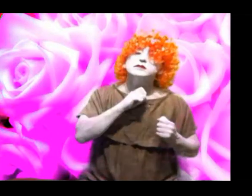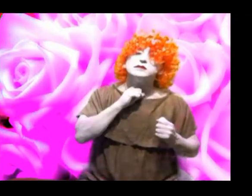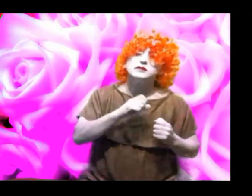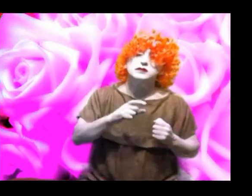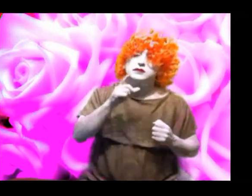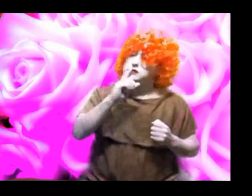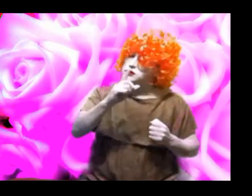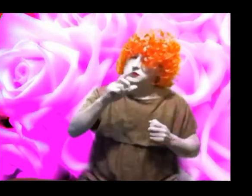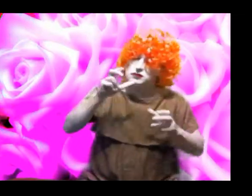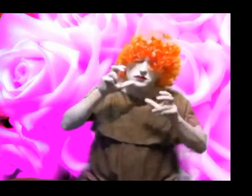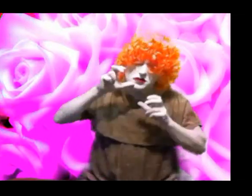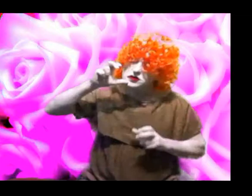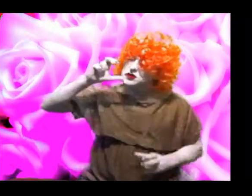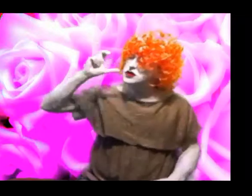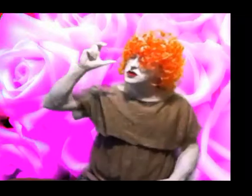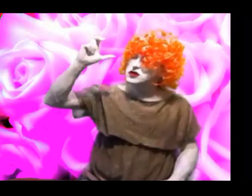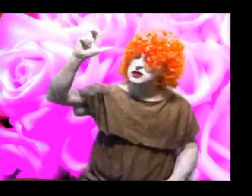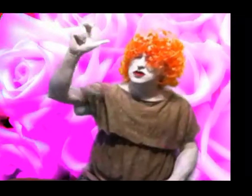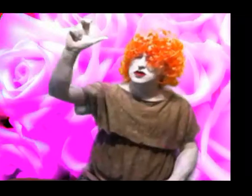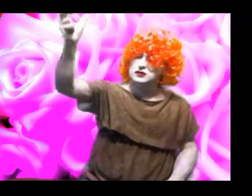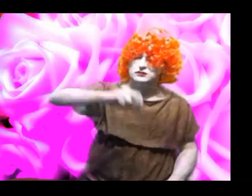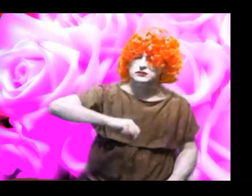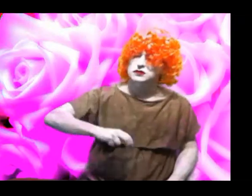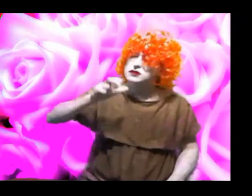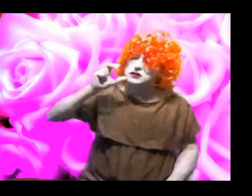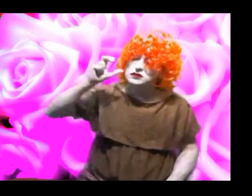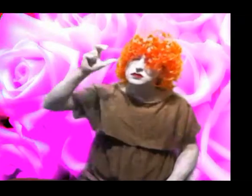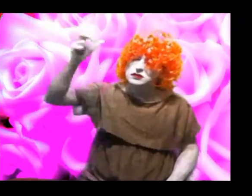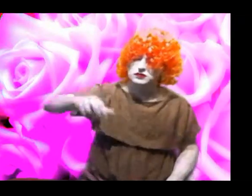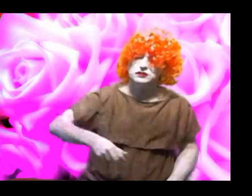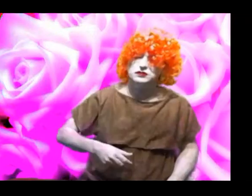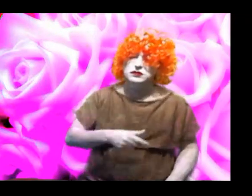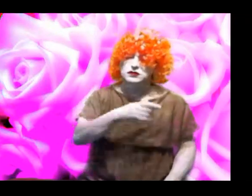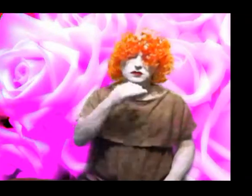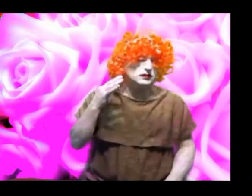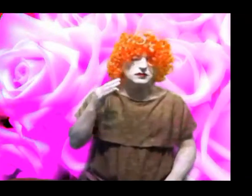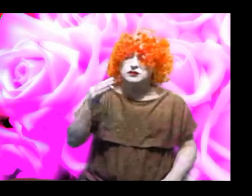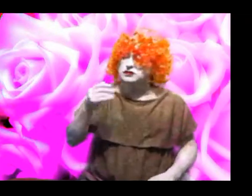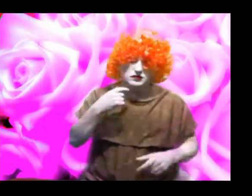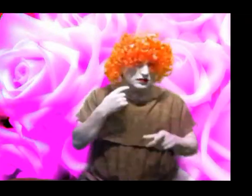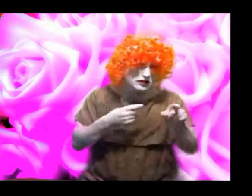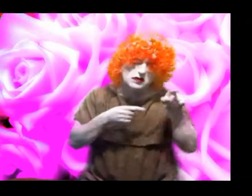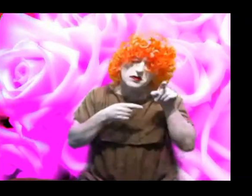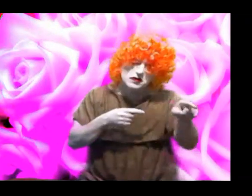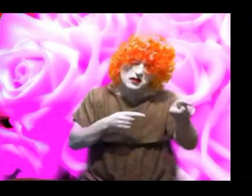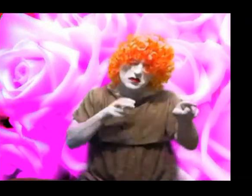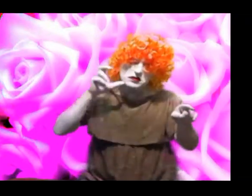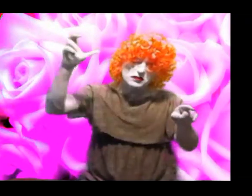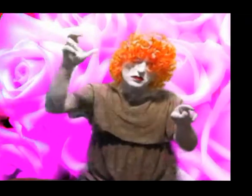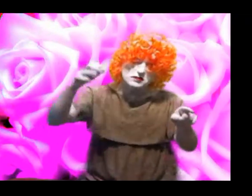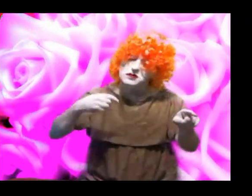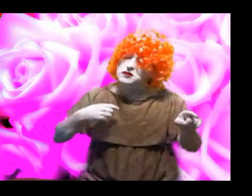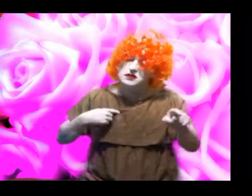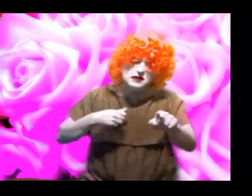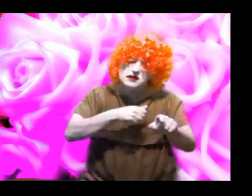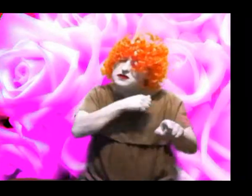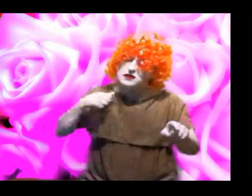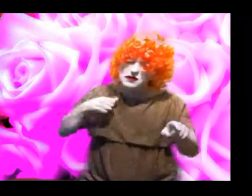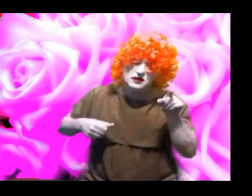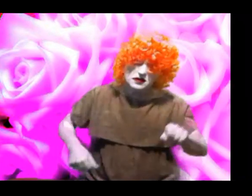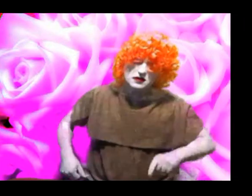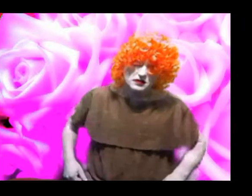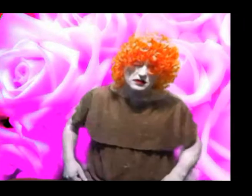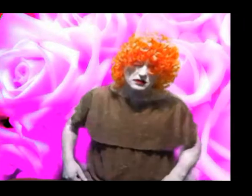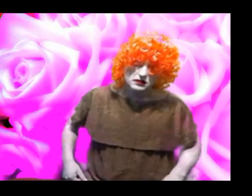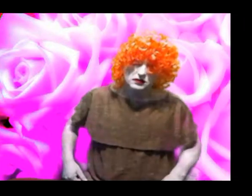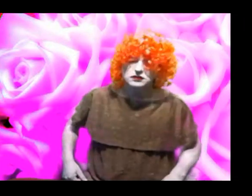SCREAM as loud as you can, and if they say things like "if you scream I'll kill you."